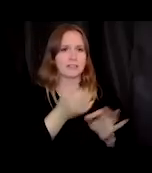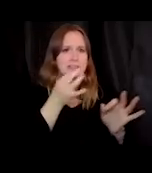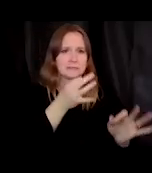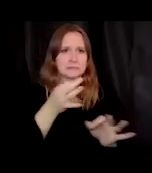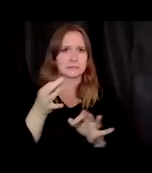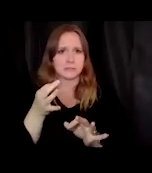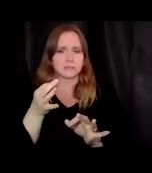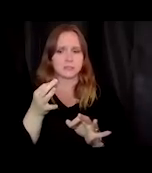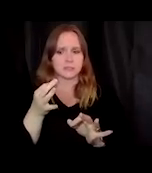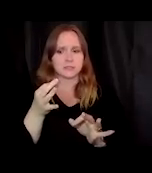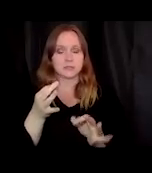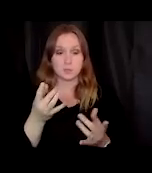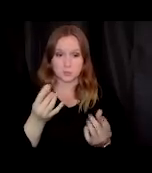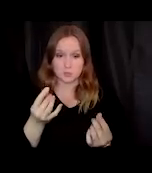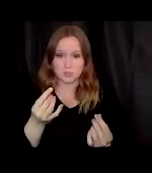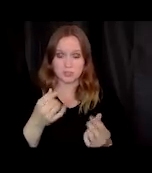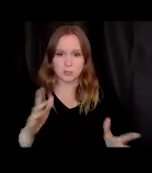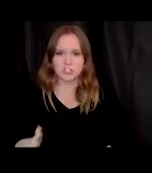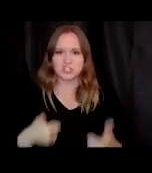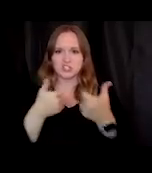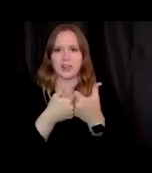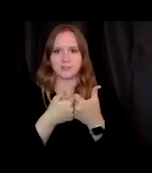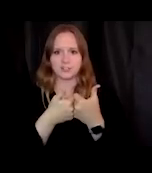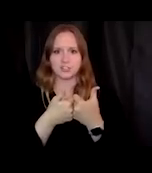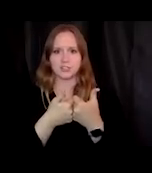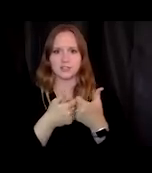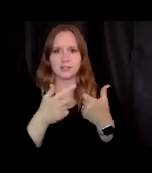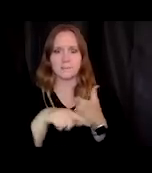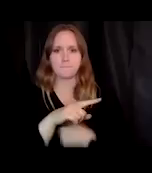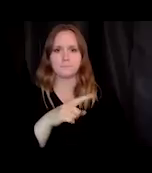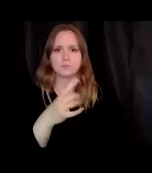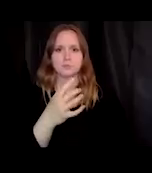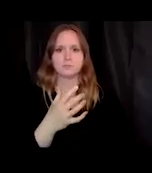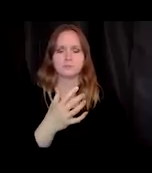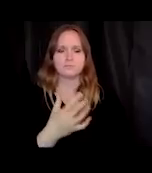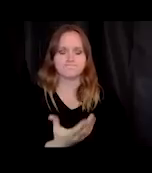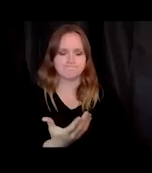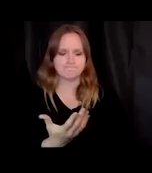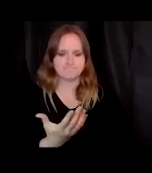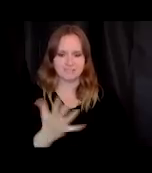we're challenging them to remove part of themselves.